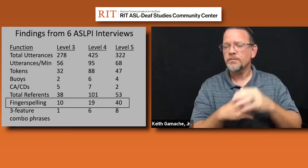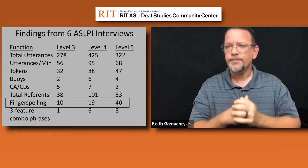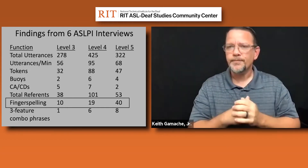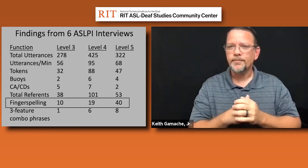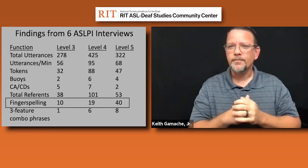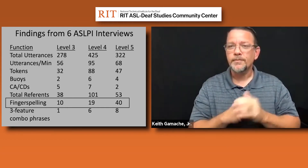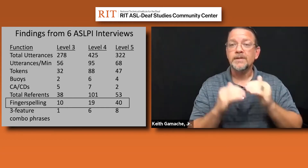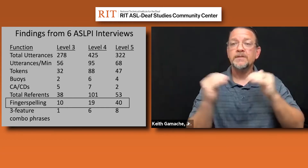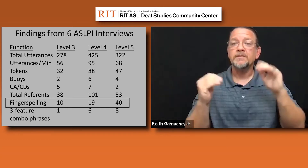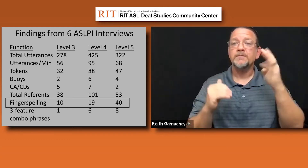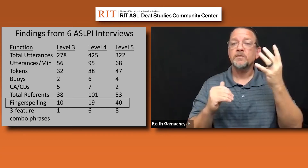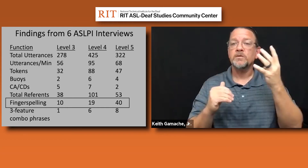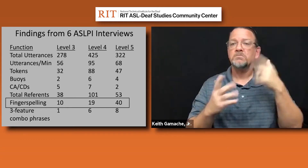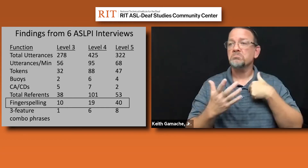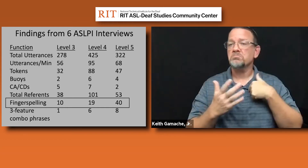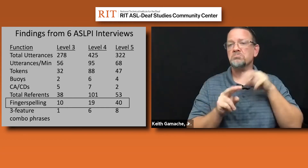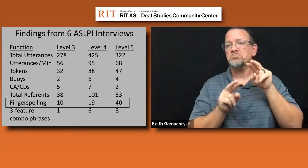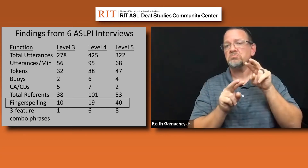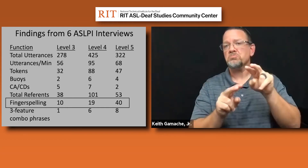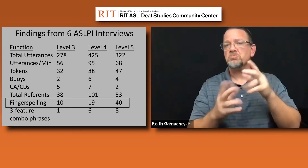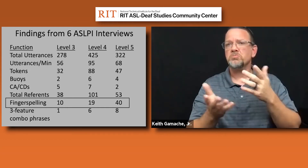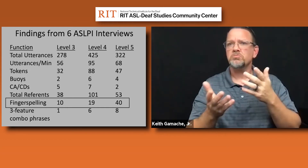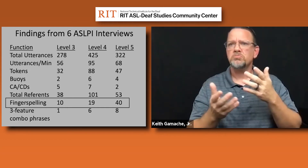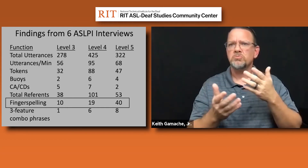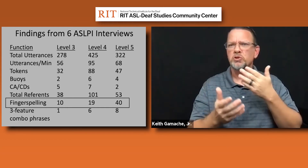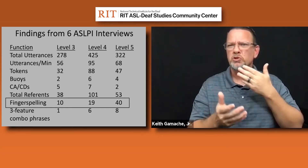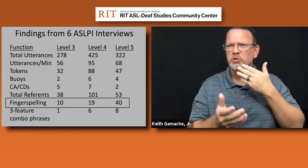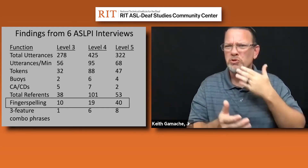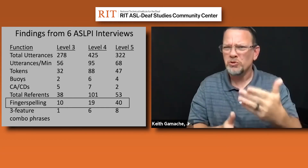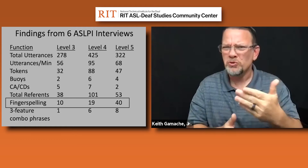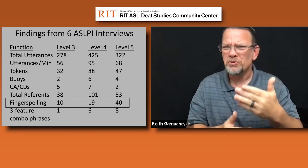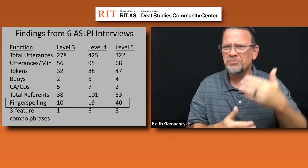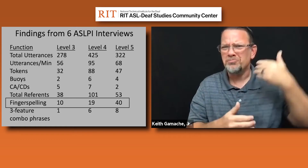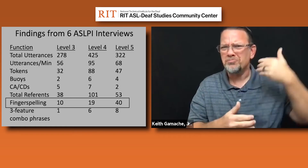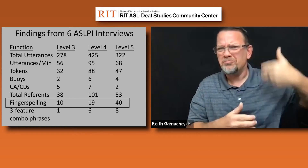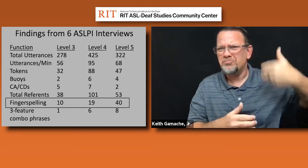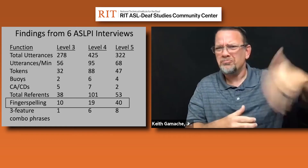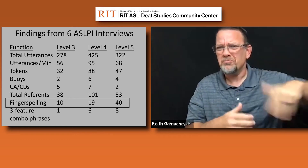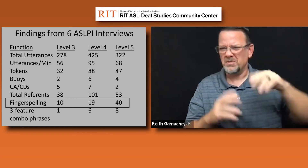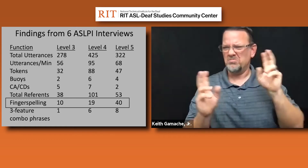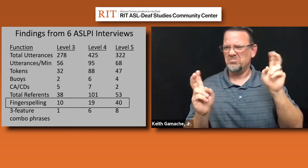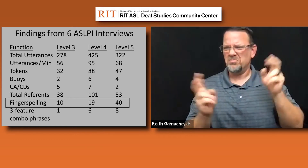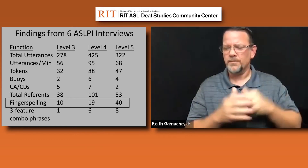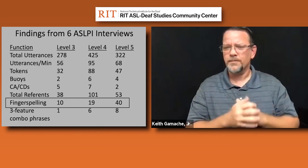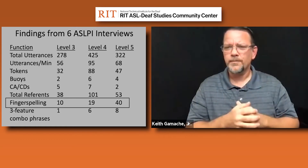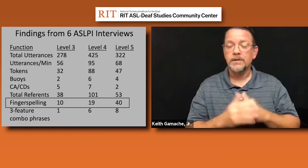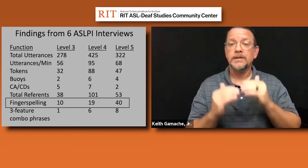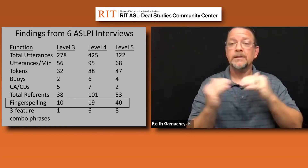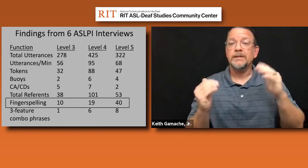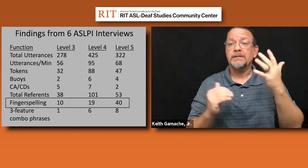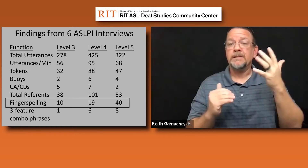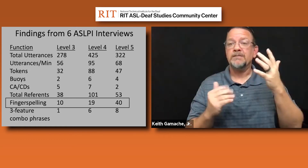Level 4 may be more advanced, and a Level 5 being master,